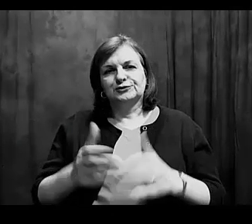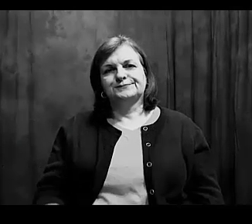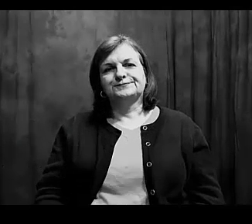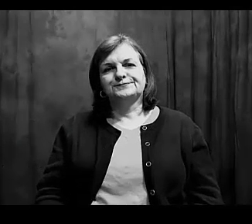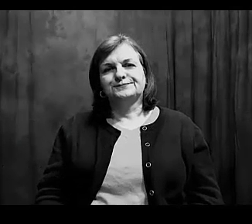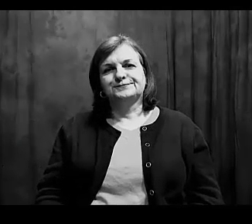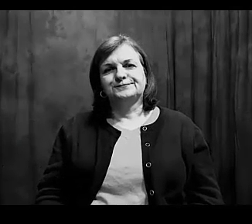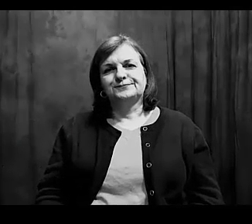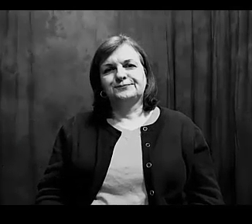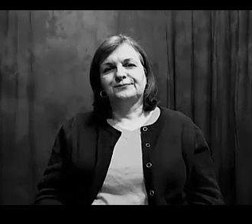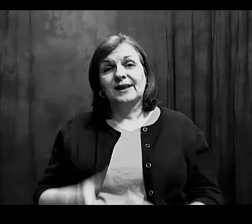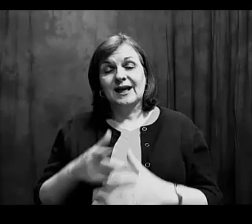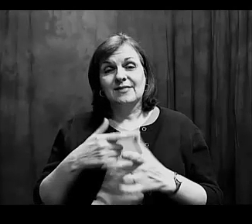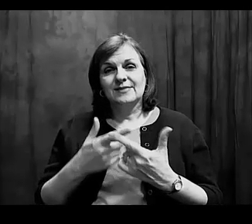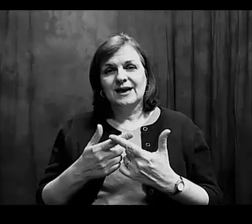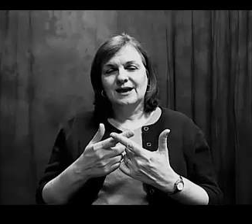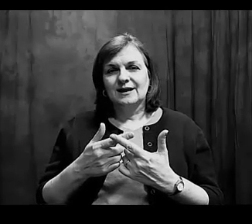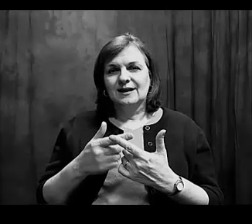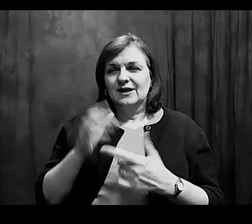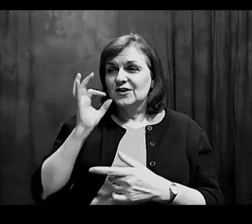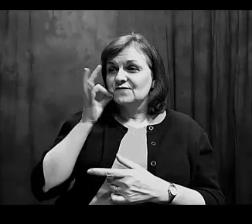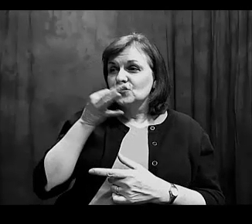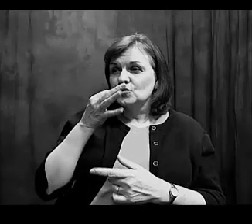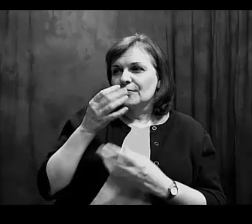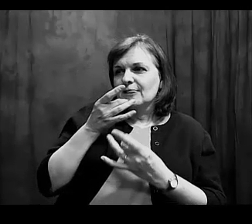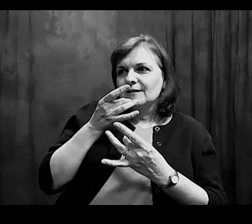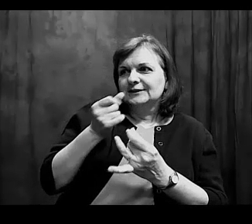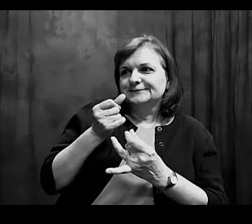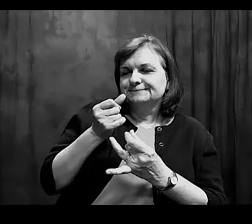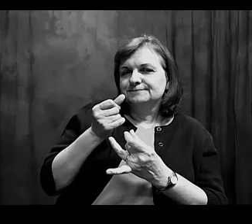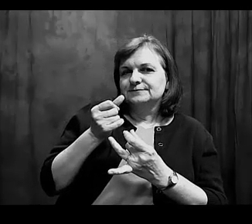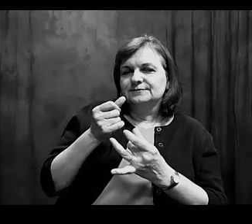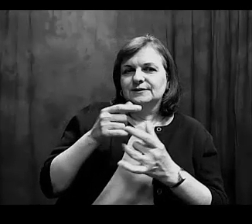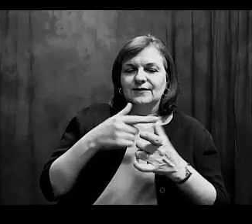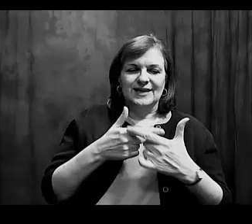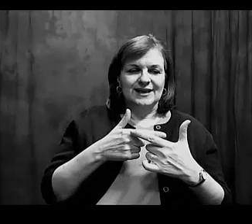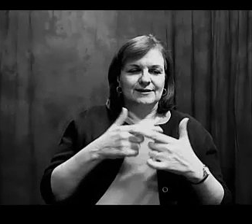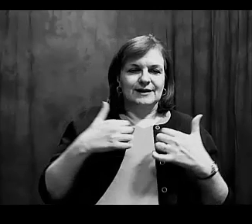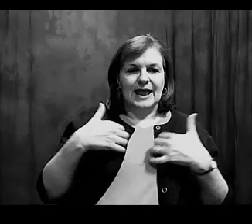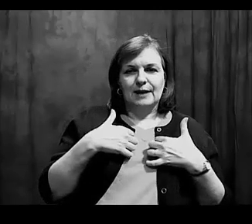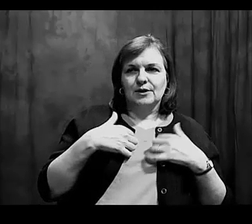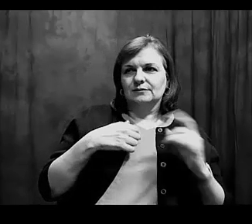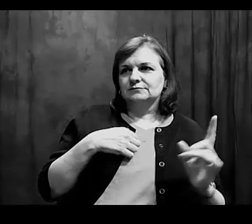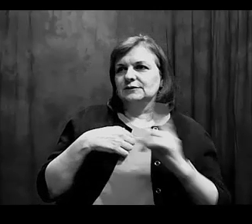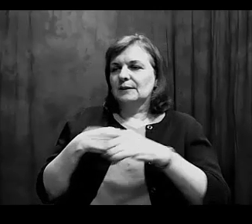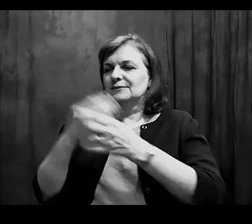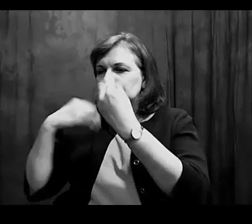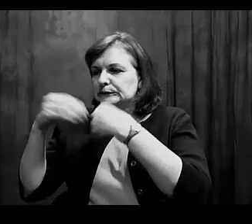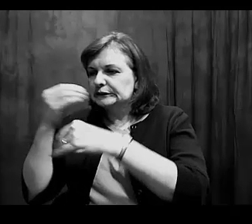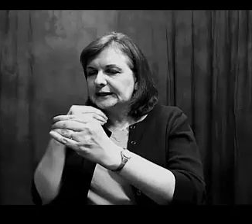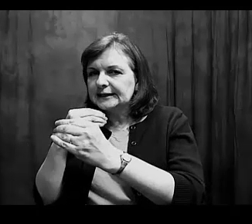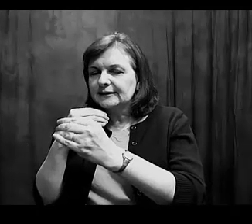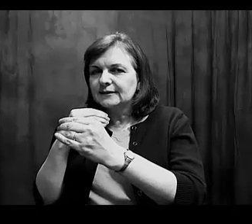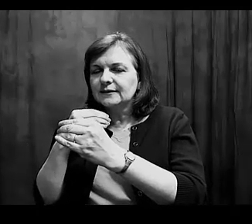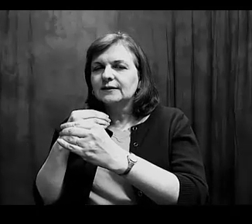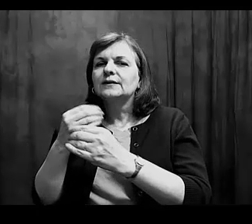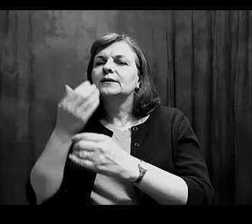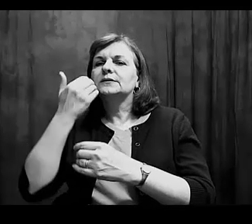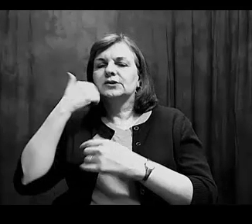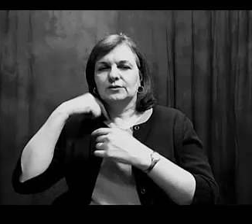so then this tasty tasty fruit brings in this seed disbursers - they eat